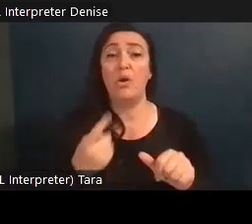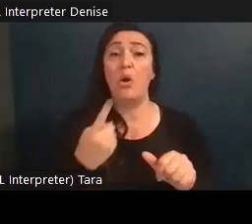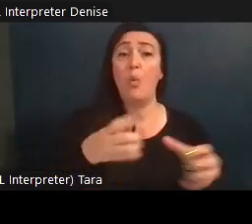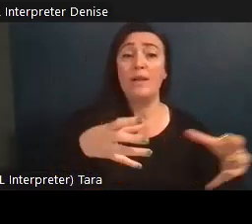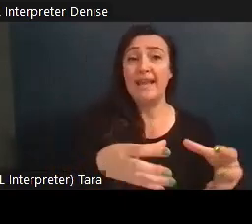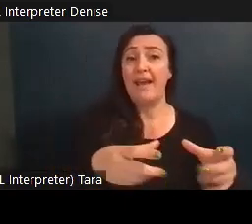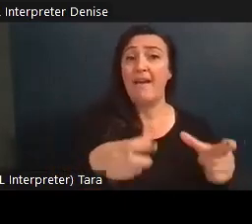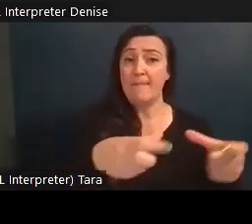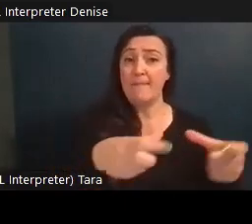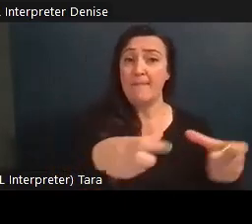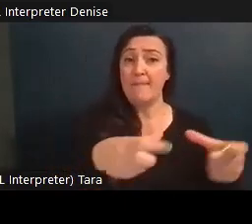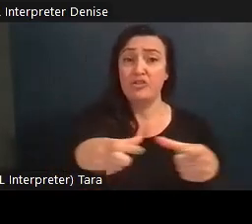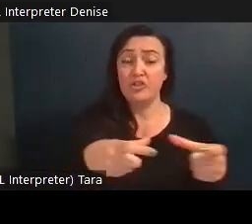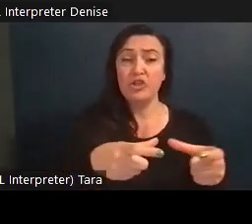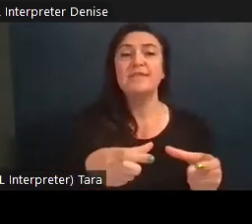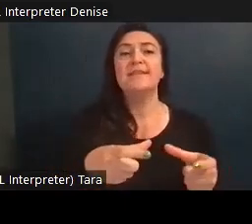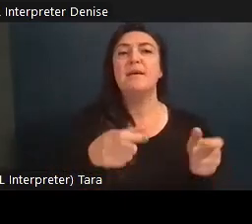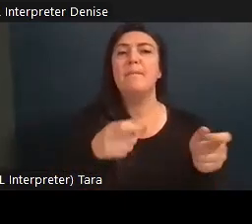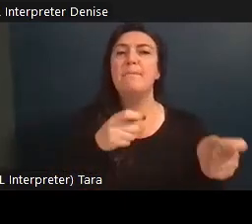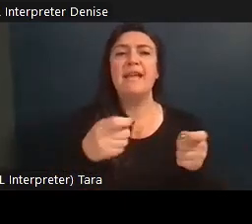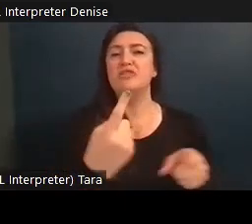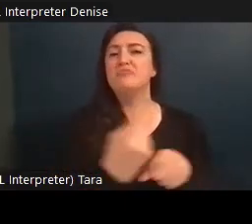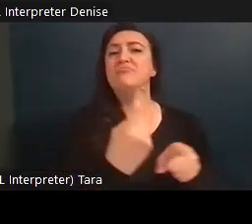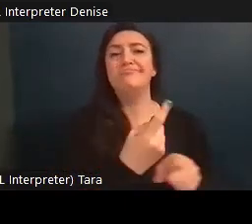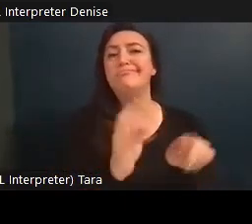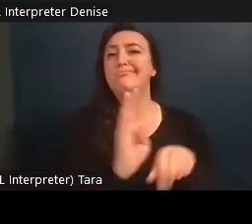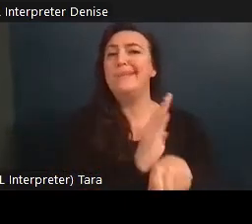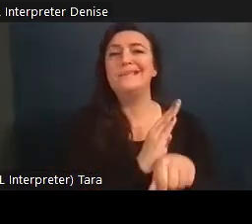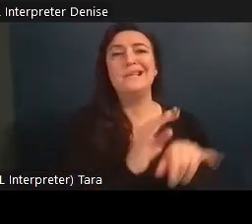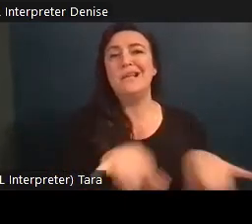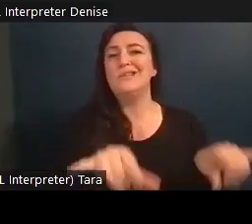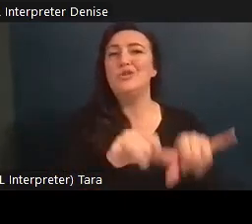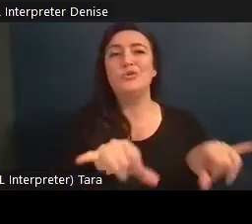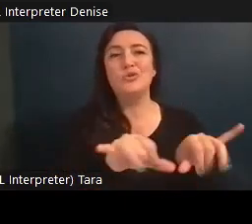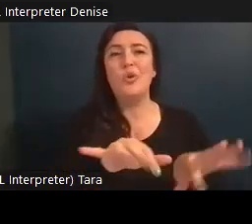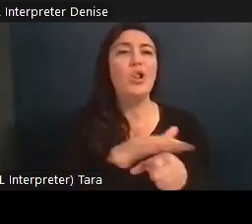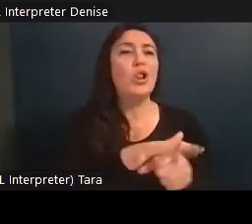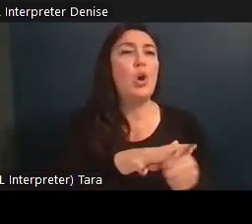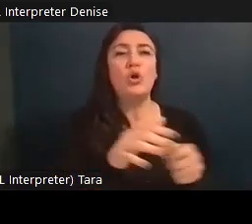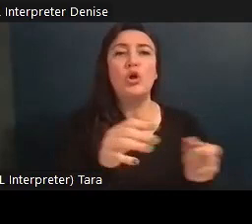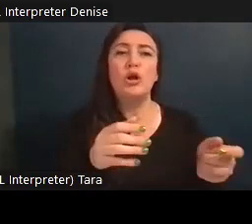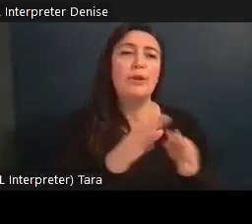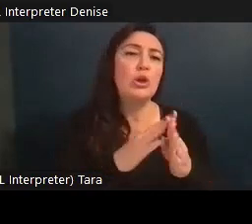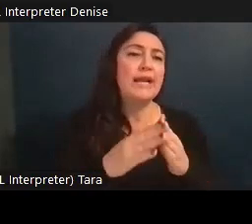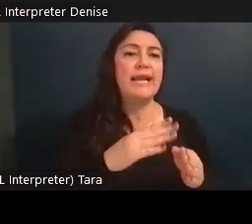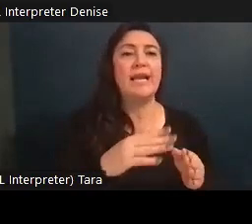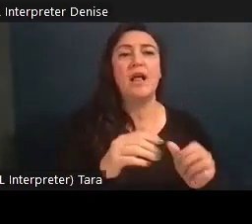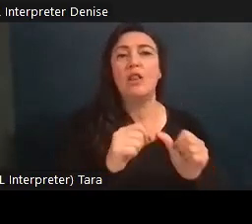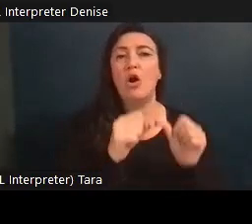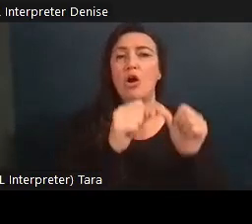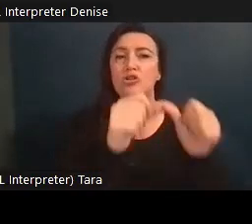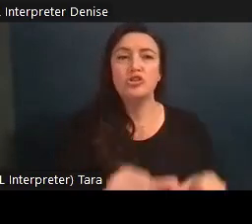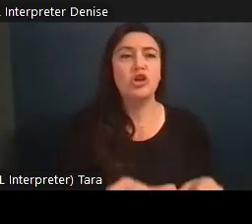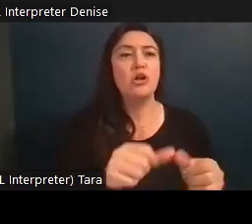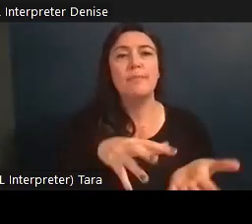business as usual in the local community with long-term grazing without adaptive decision making and then another set of